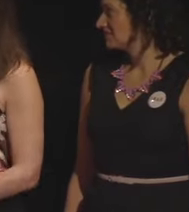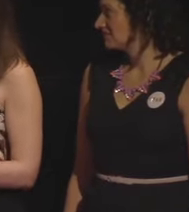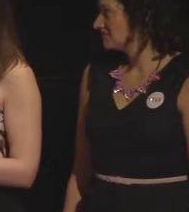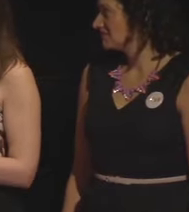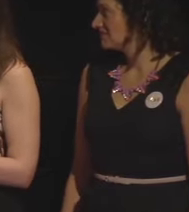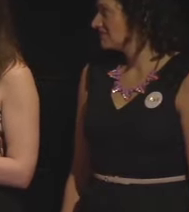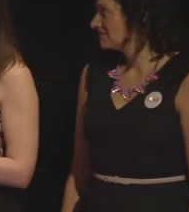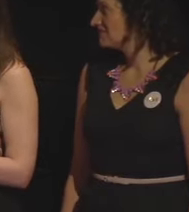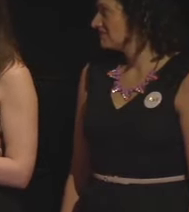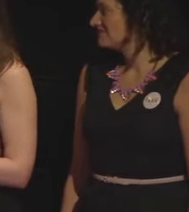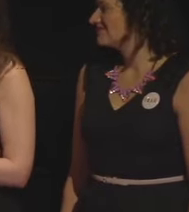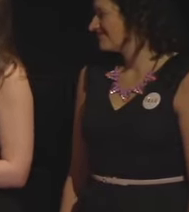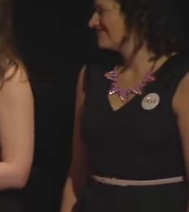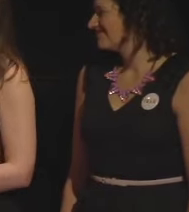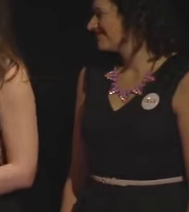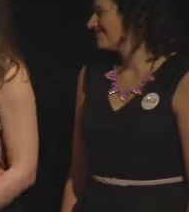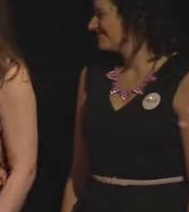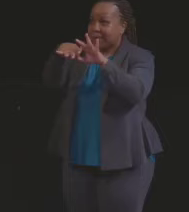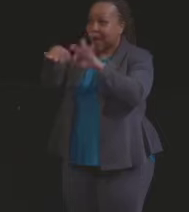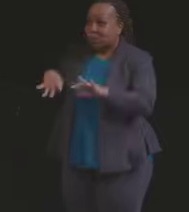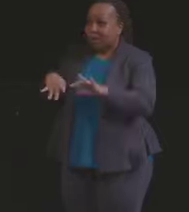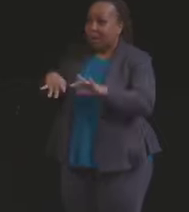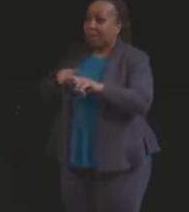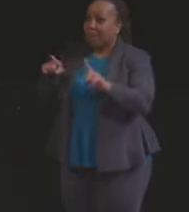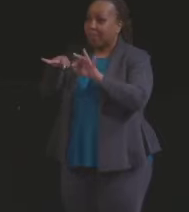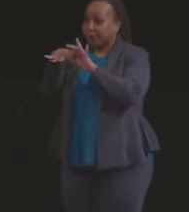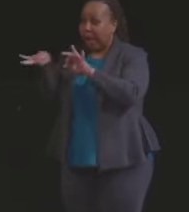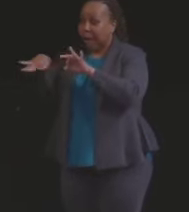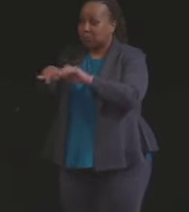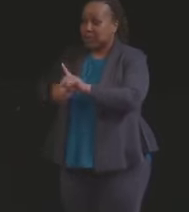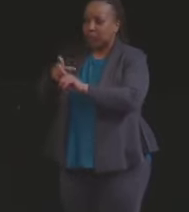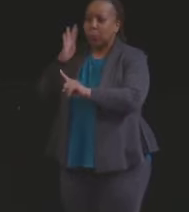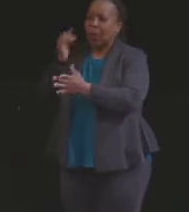and they won't look for open captioning, but the captions will help